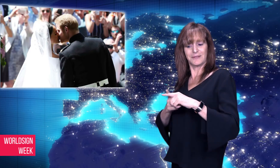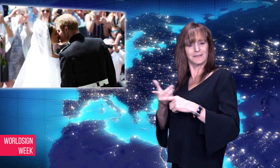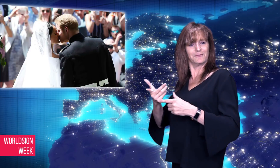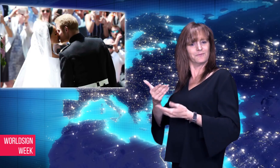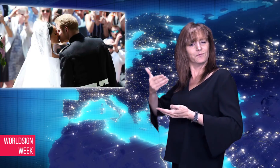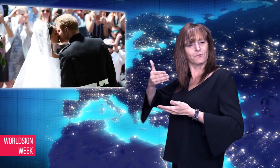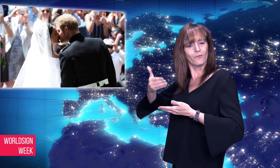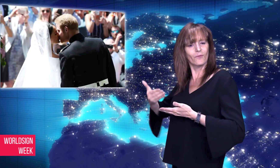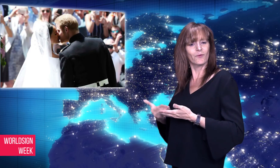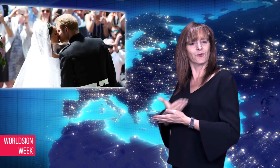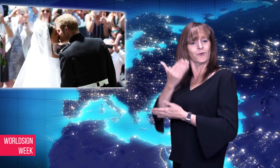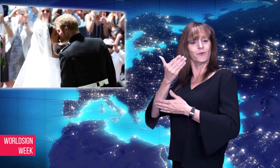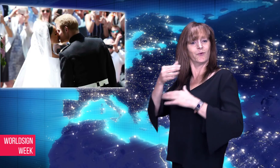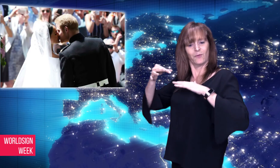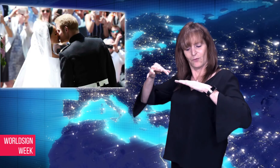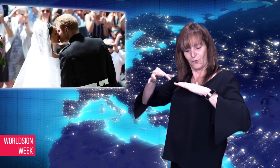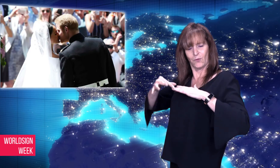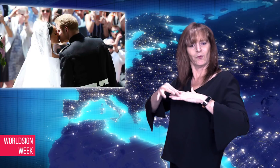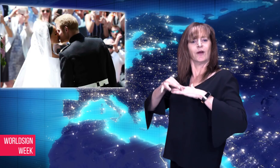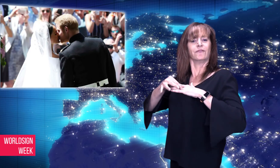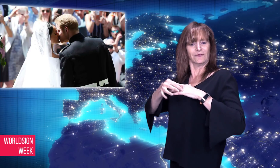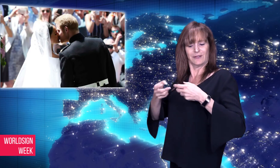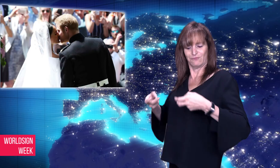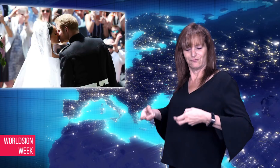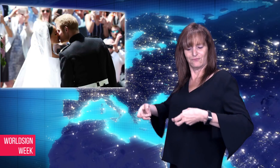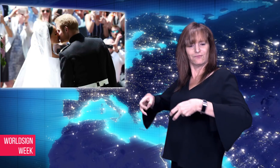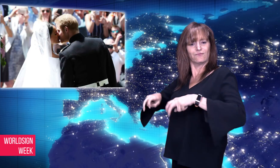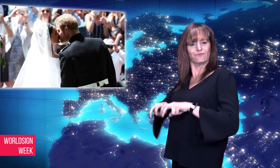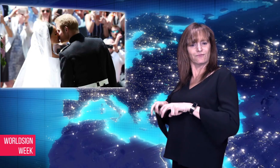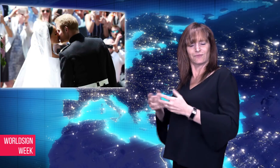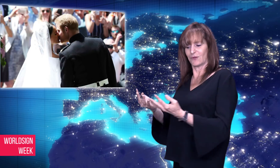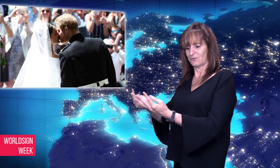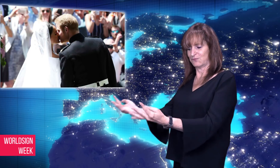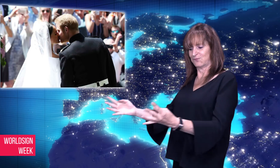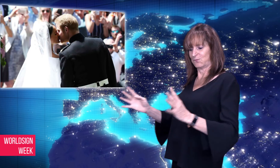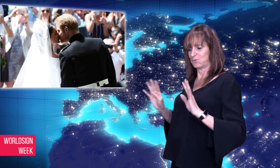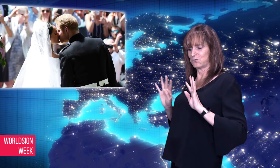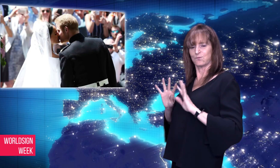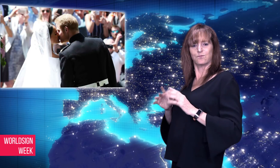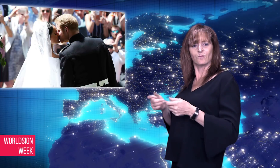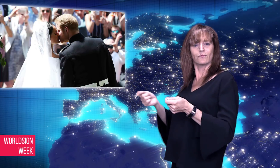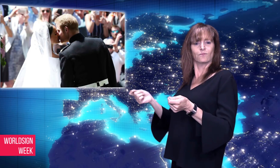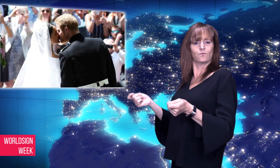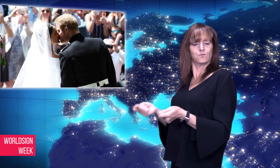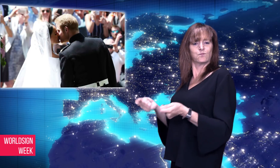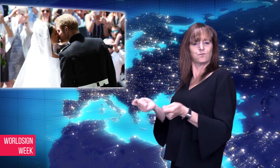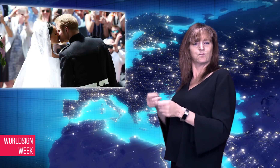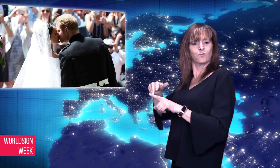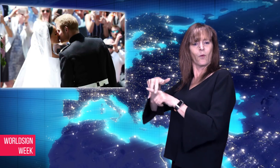of Windsor, greeting as many as